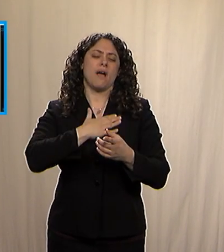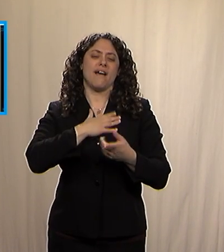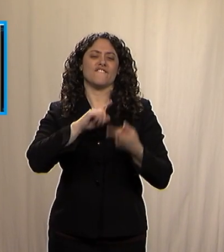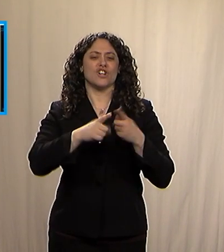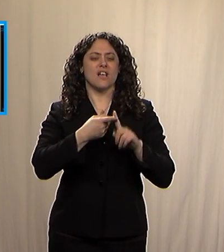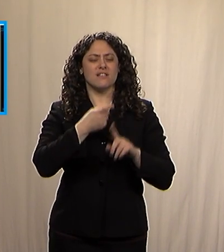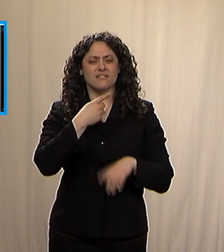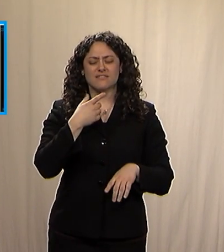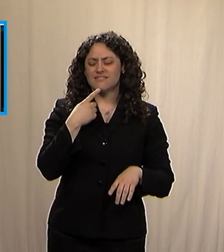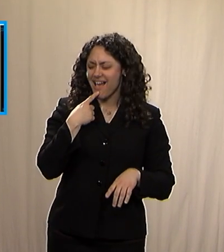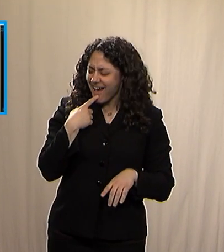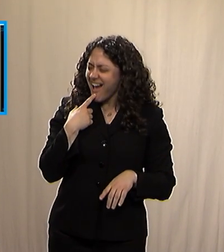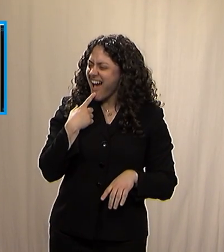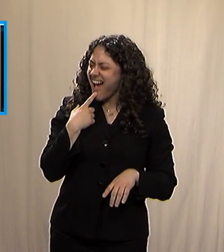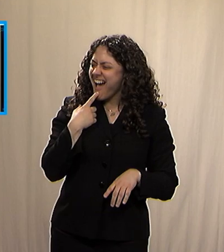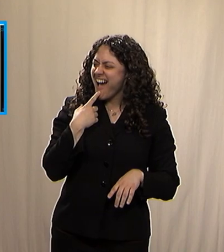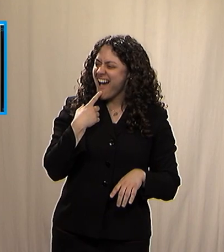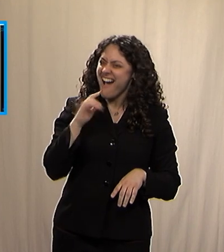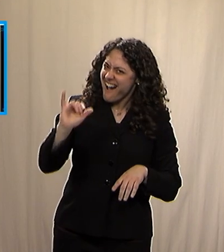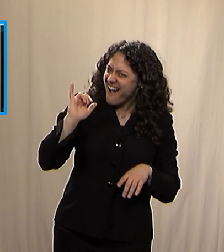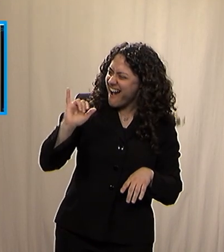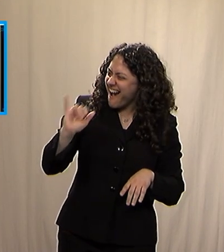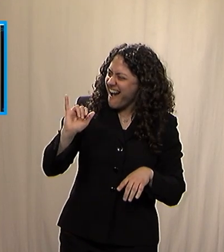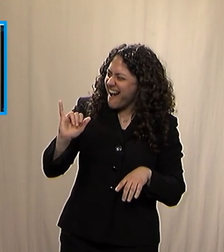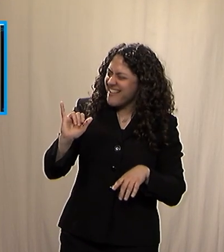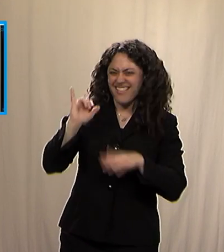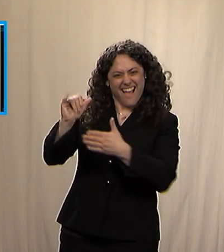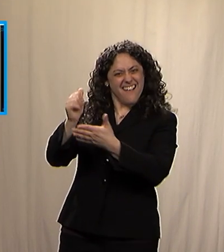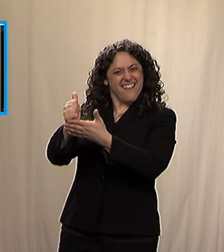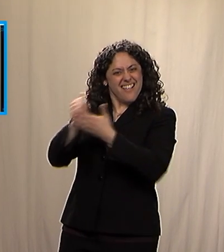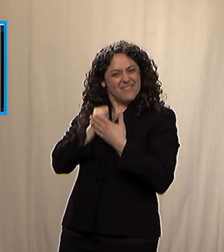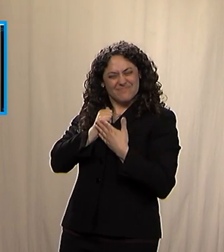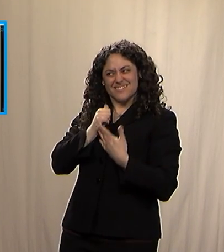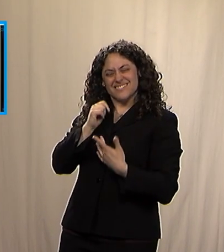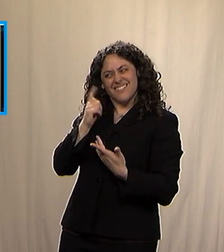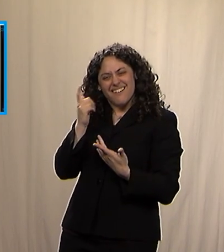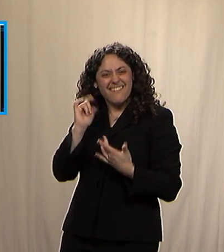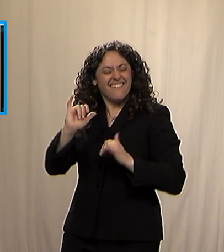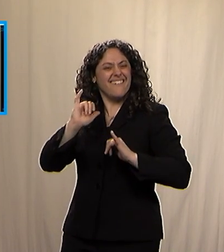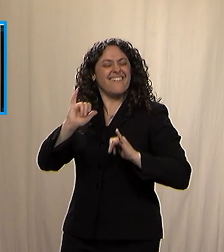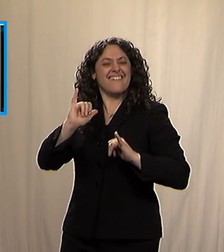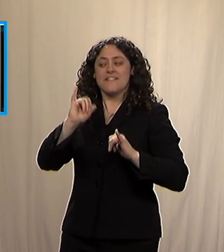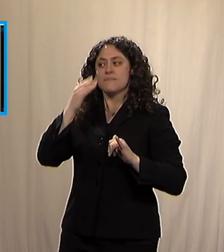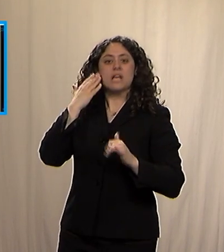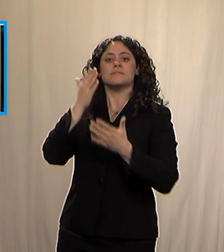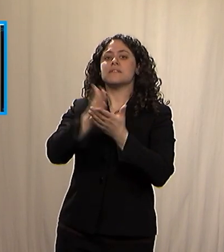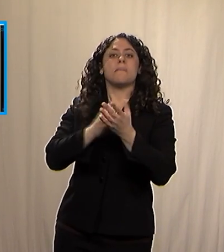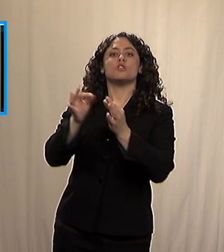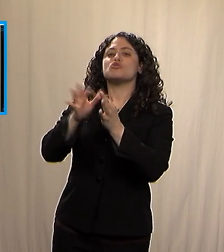oh, this helps me because there's some interpreters that I don't feel comfortable working with.